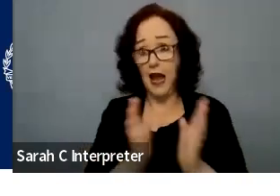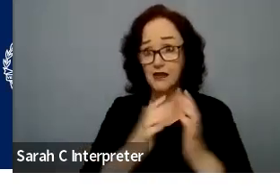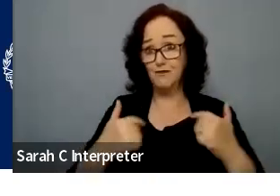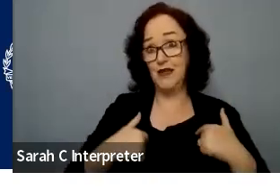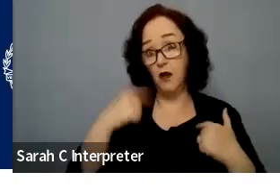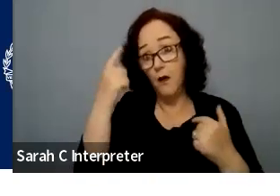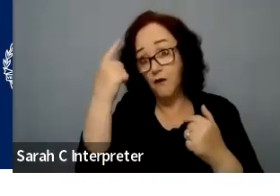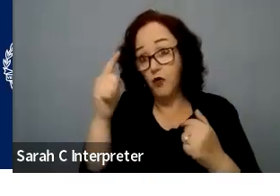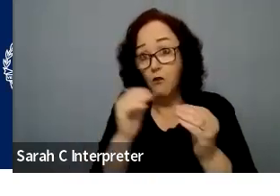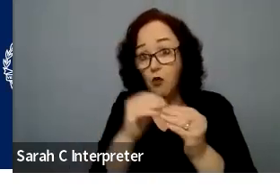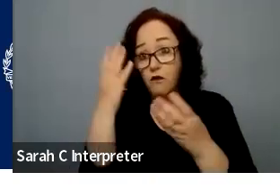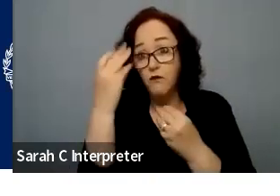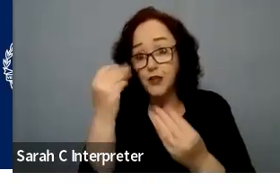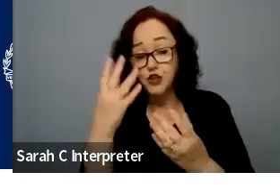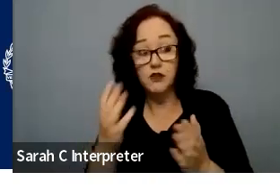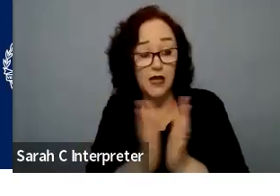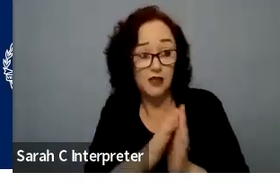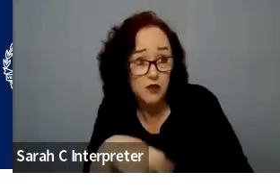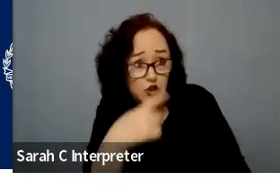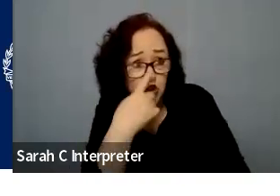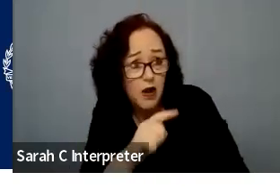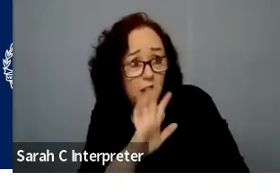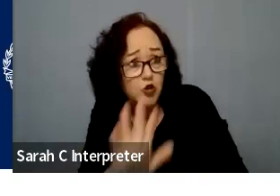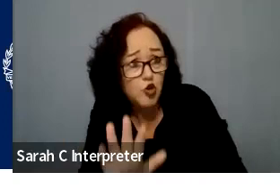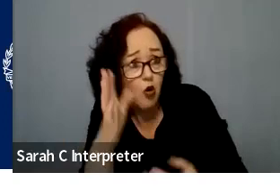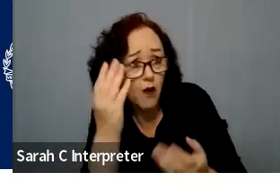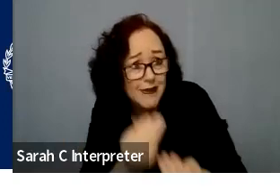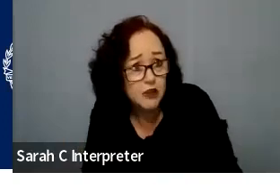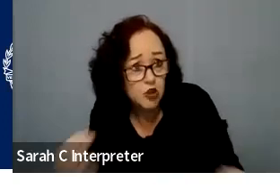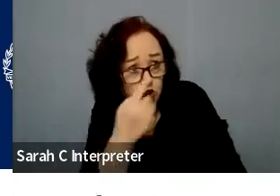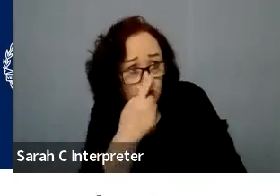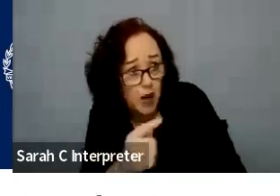stuff which of course we always say yes, so it's not just nursing even though that's where it sits.